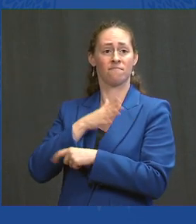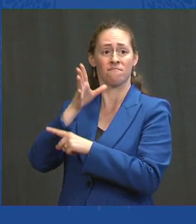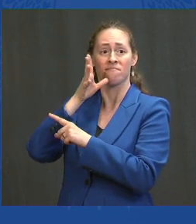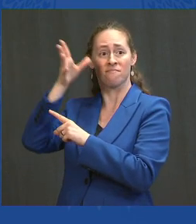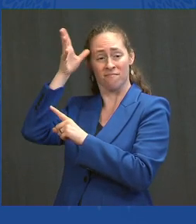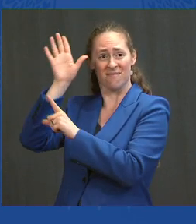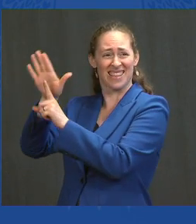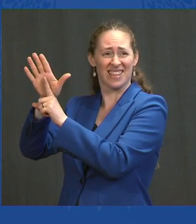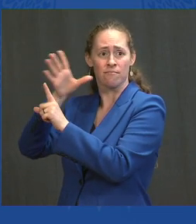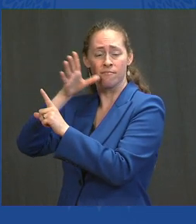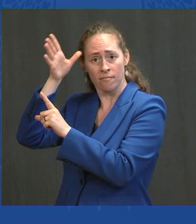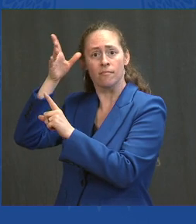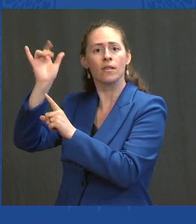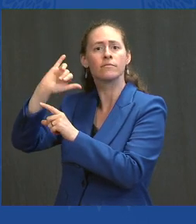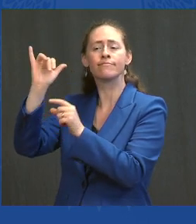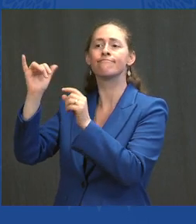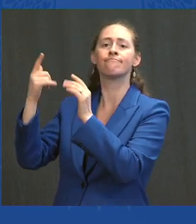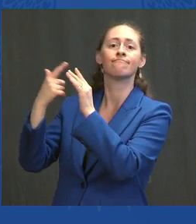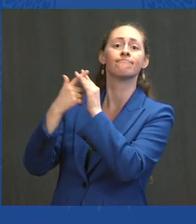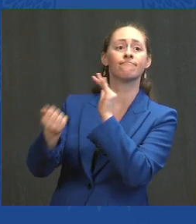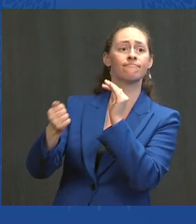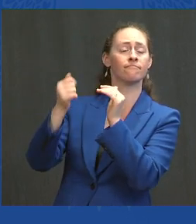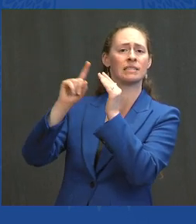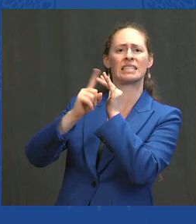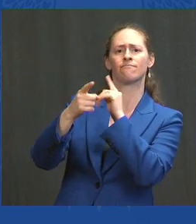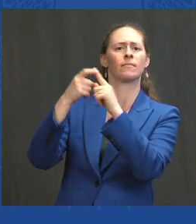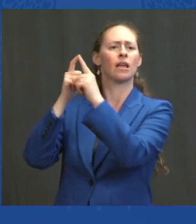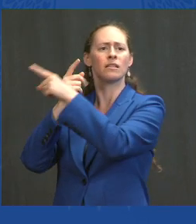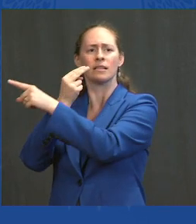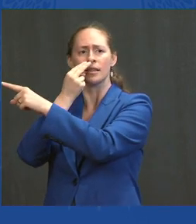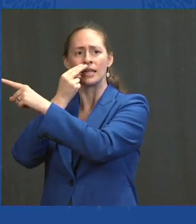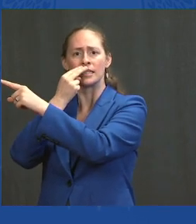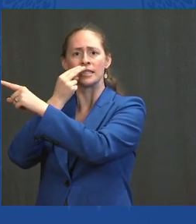and arrived in Cuba. From profound loss.